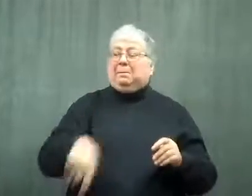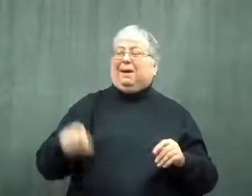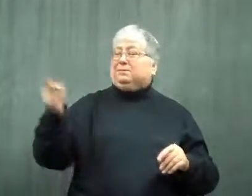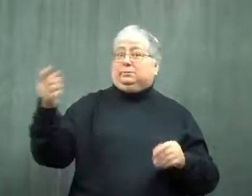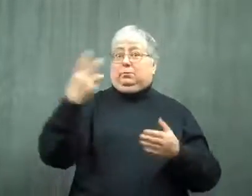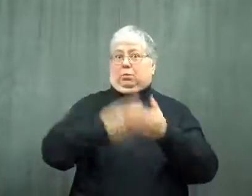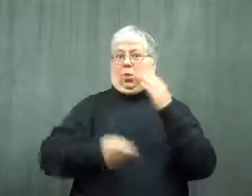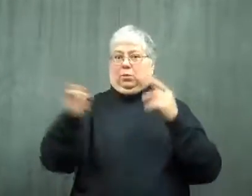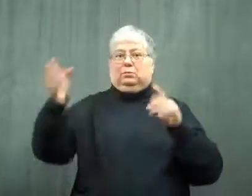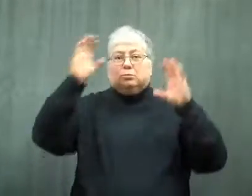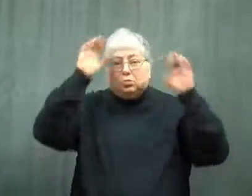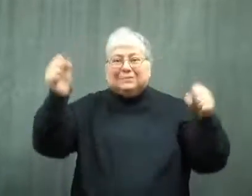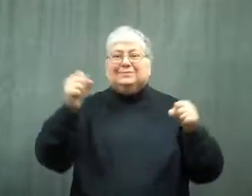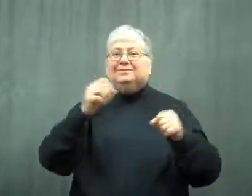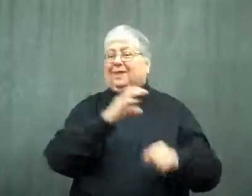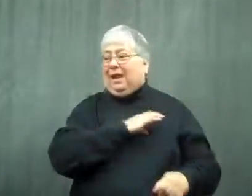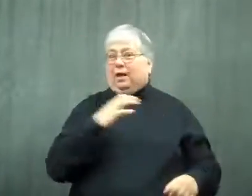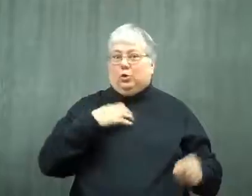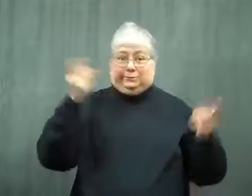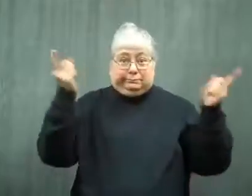The President and Congress need to come to an agreement.